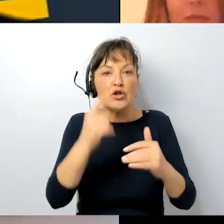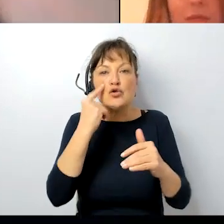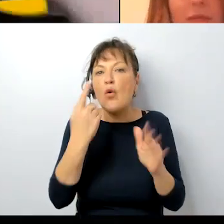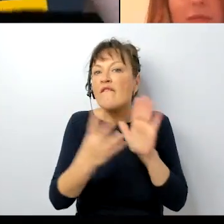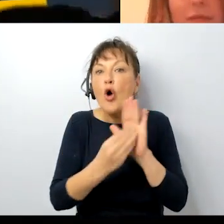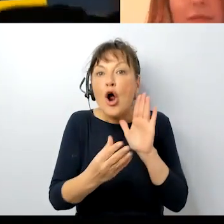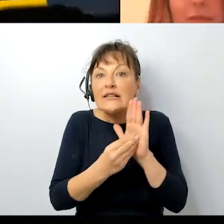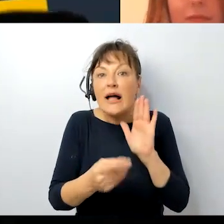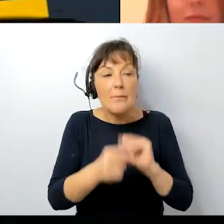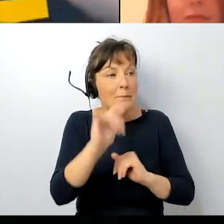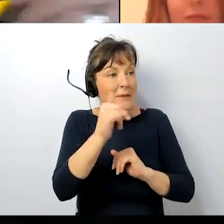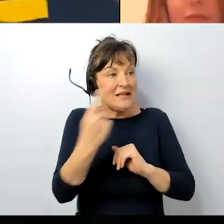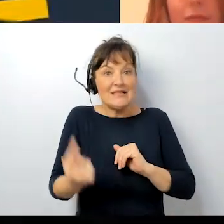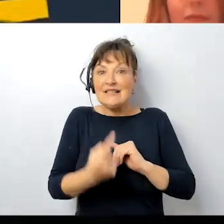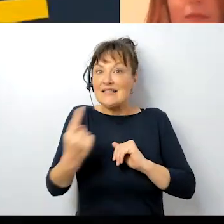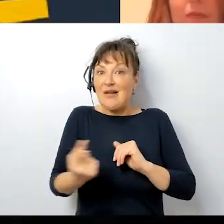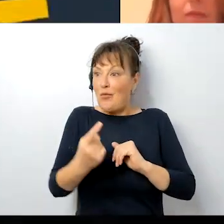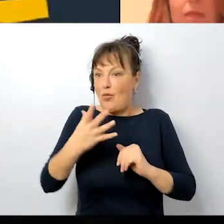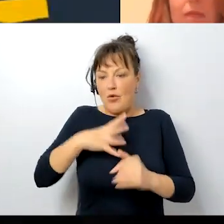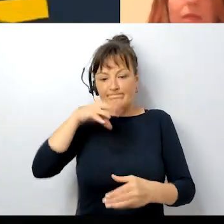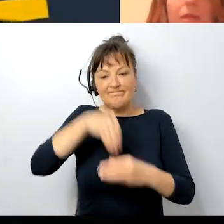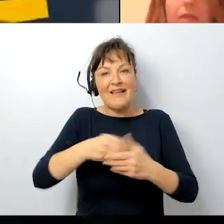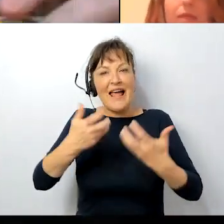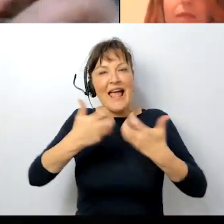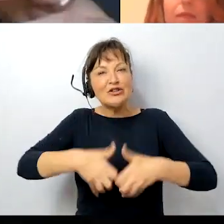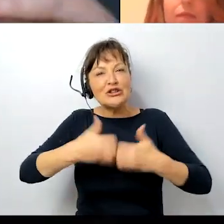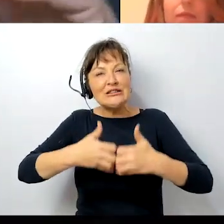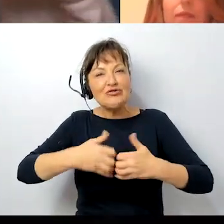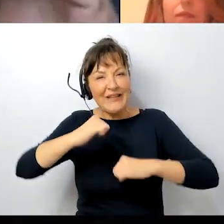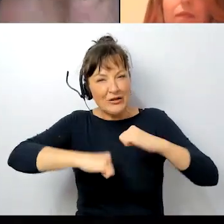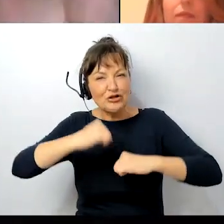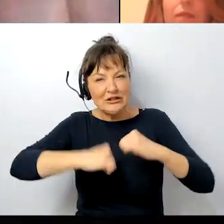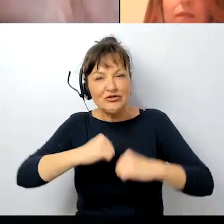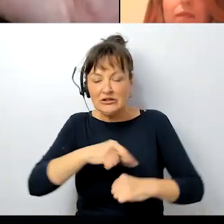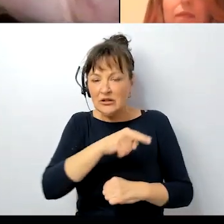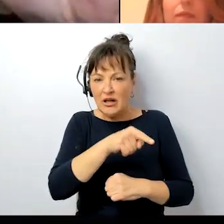example, if they're going into engineering they've always been interested in fiddling with something